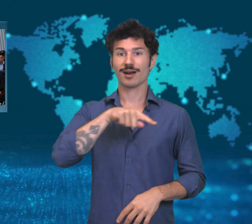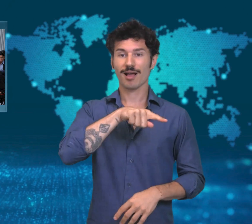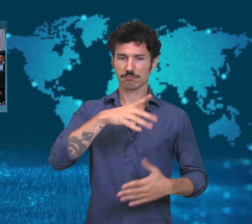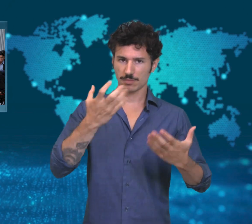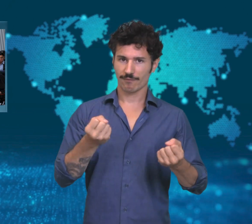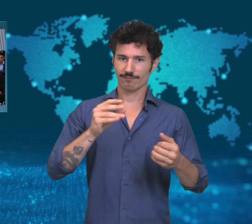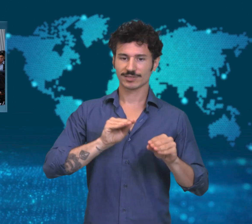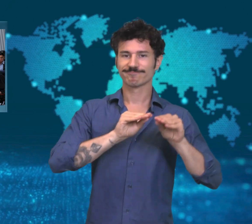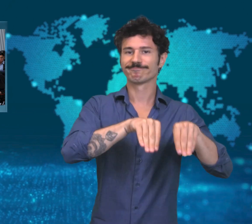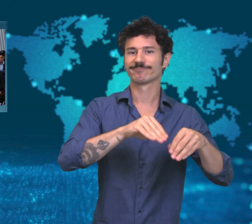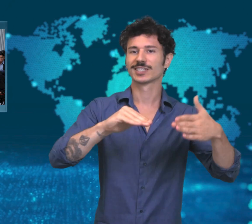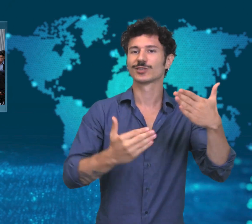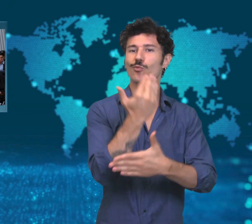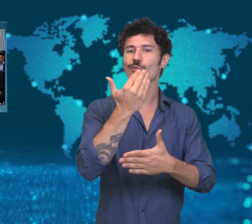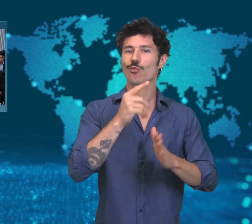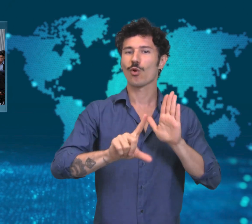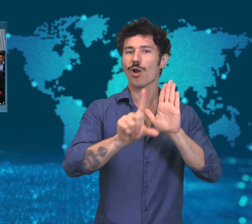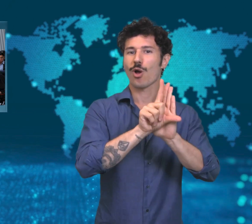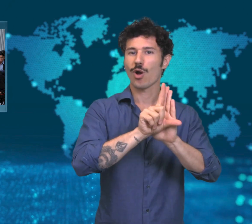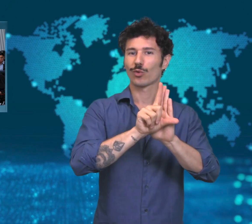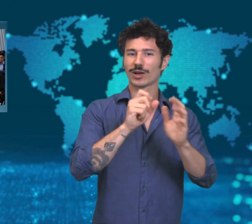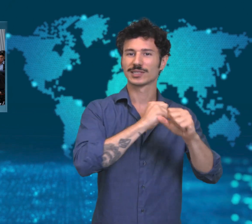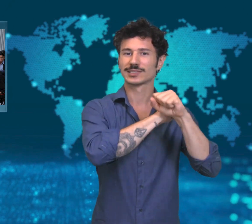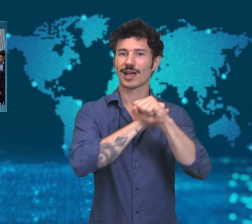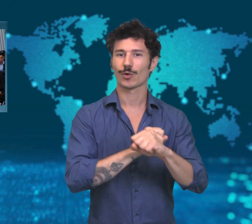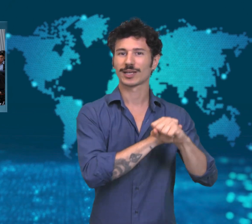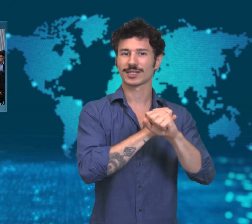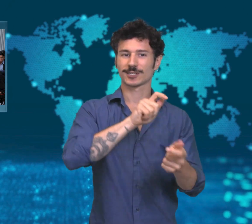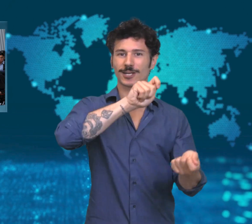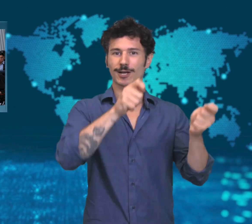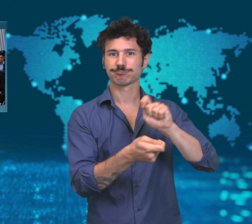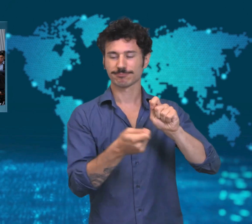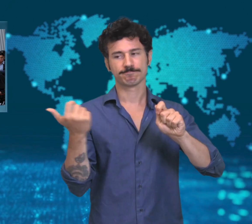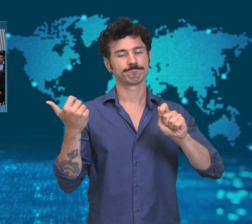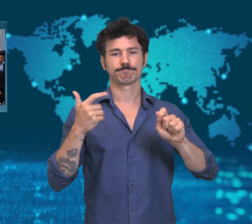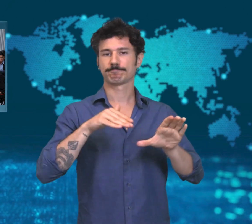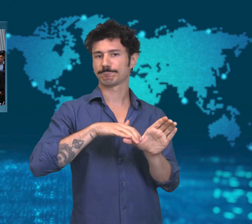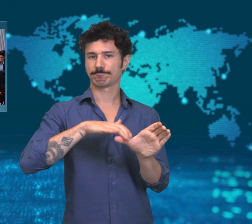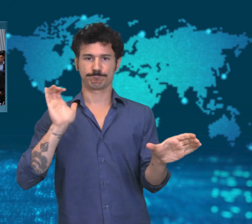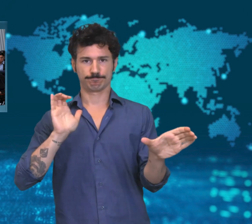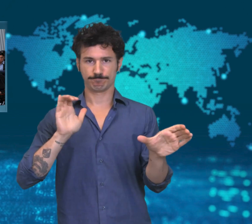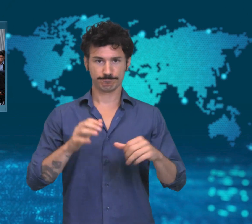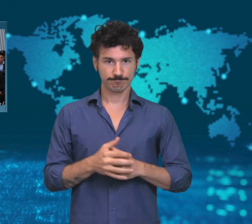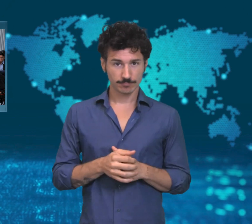Under that law, certain court cases in Hong Kong will be tried by